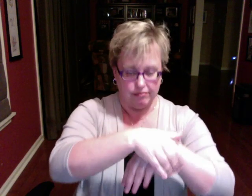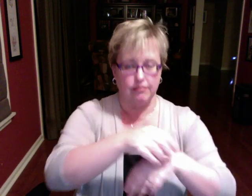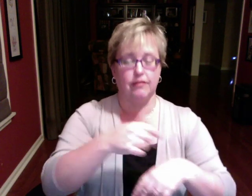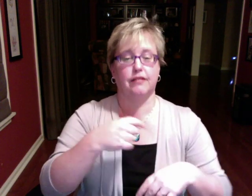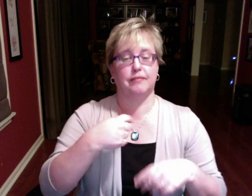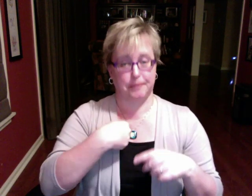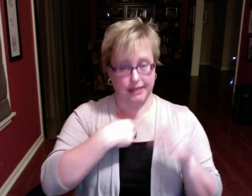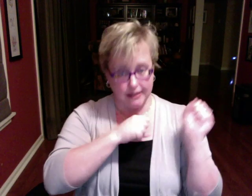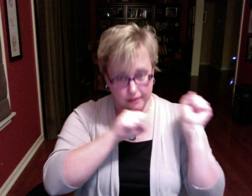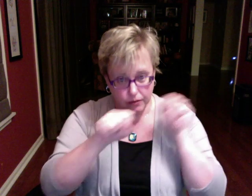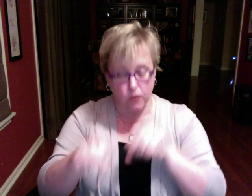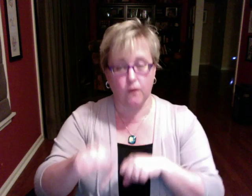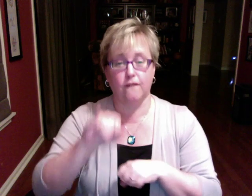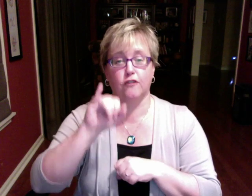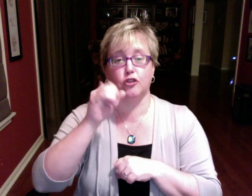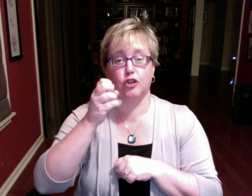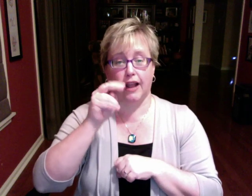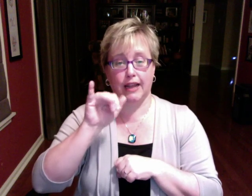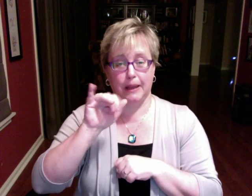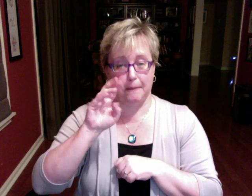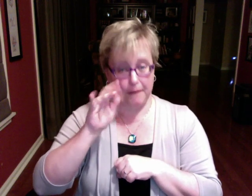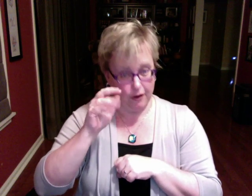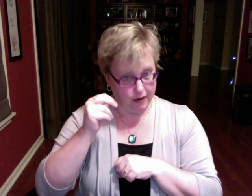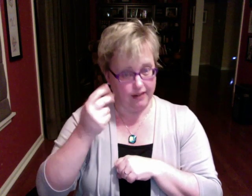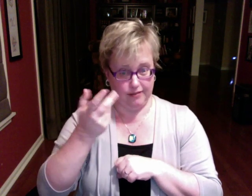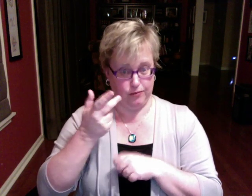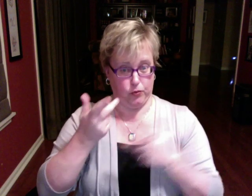So those who actually drove were Jenny Berrigan and myself. There were 3 Deaf adults there.